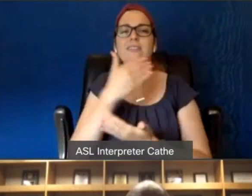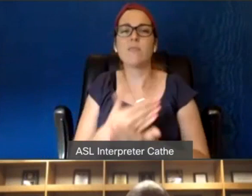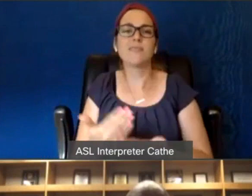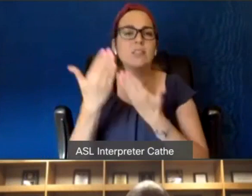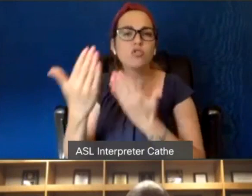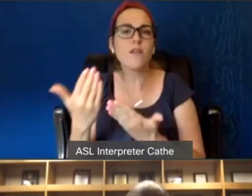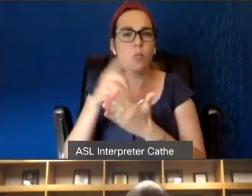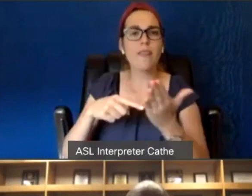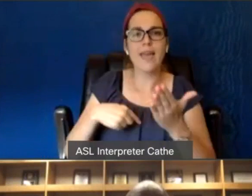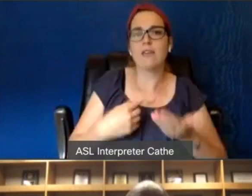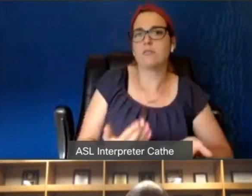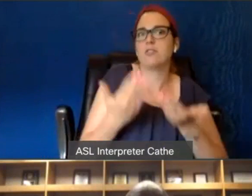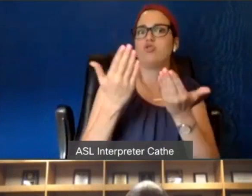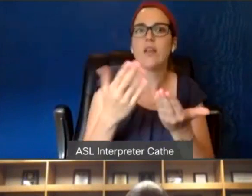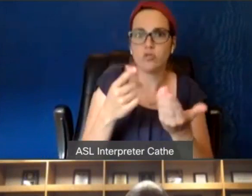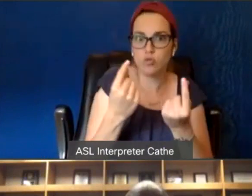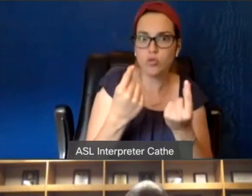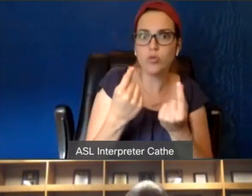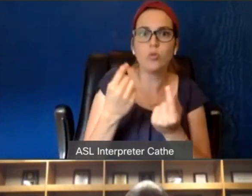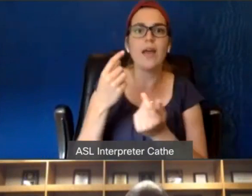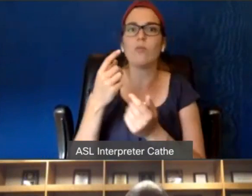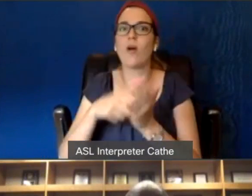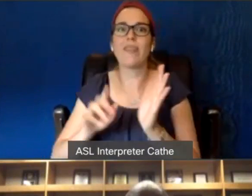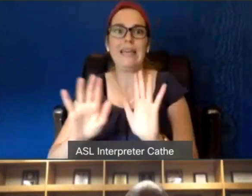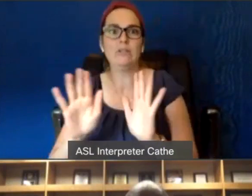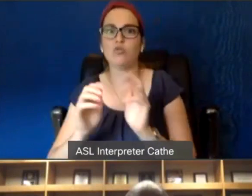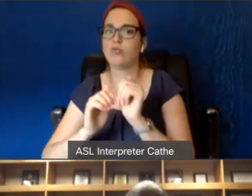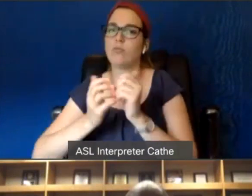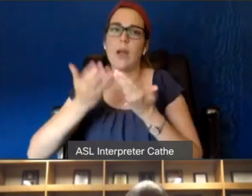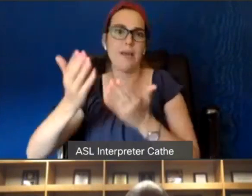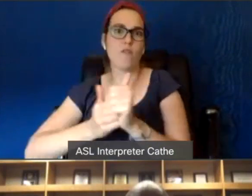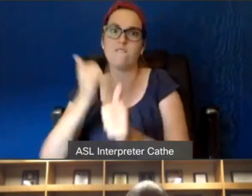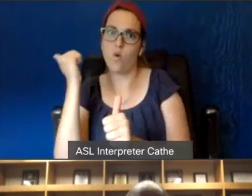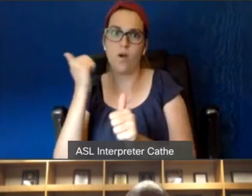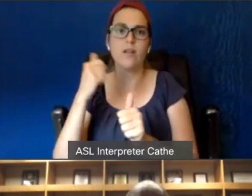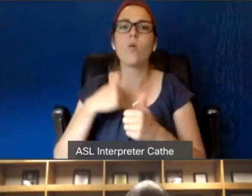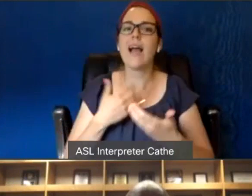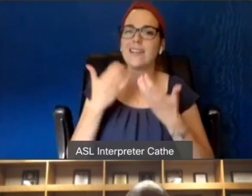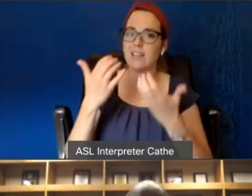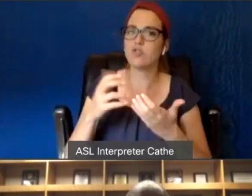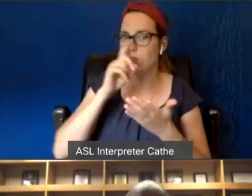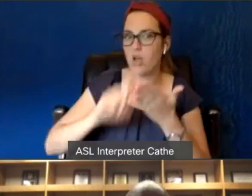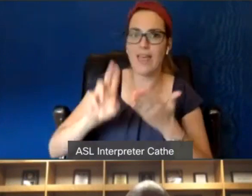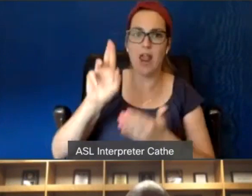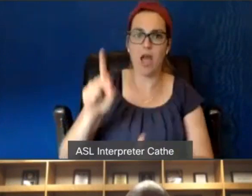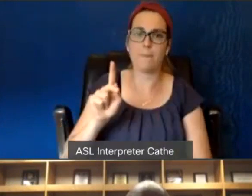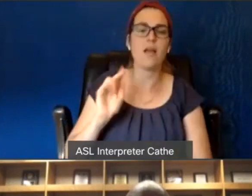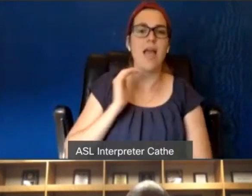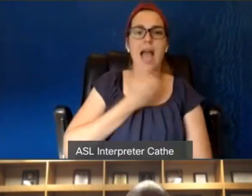I would strongly recommend that the audience looked those up, the Journal for Advancing Justice which is our journal has a special issue recently